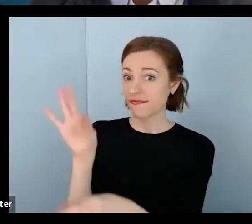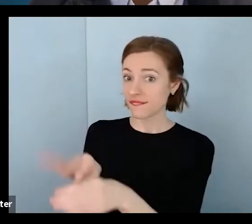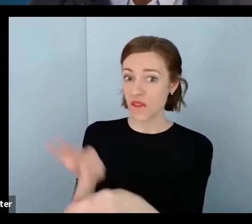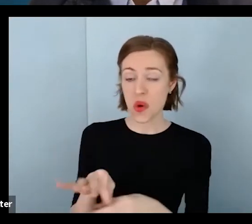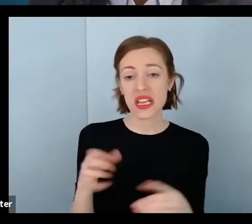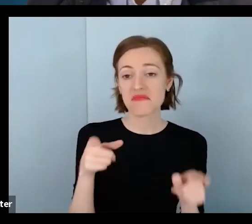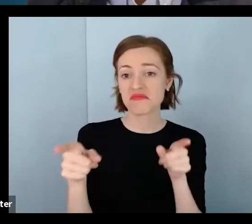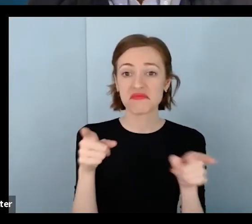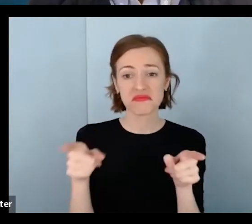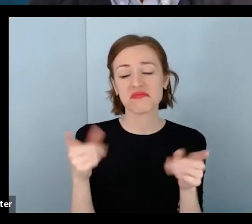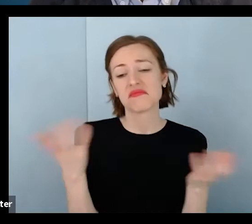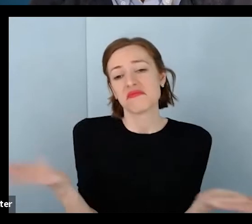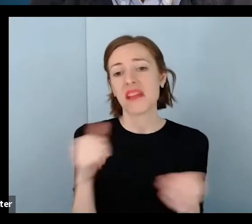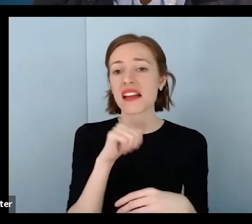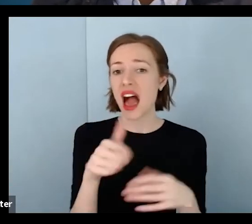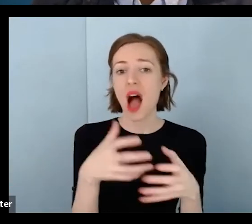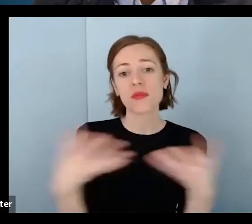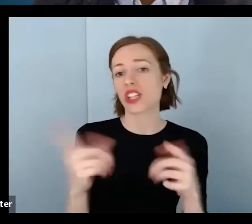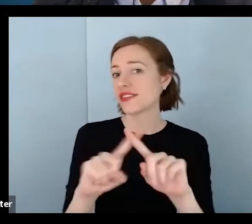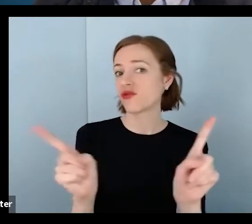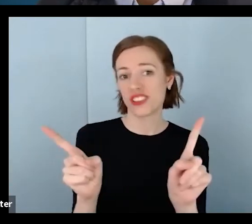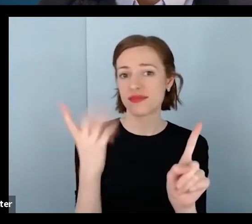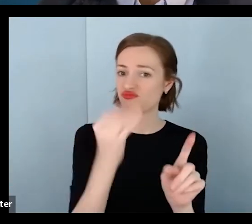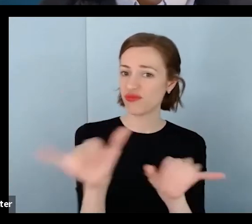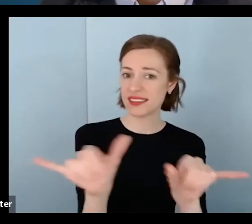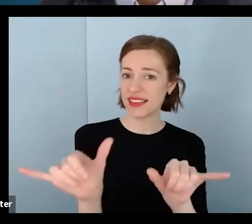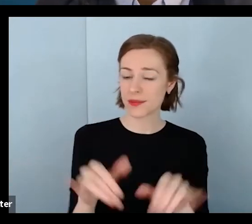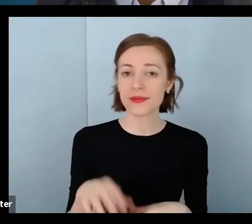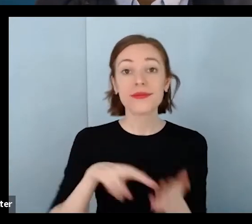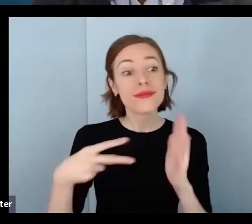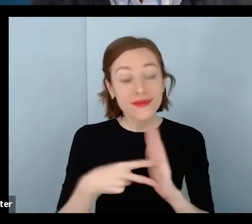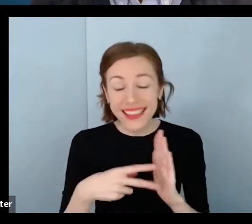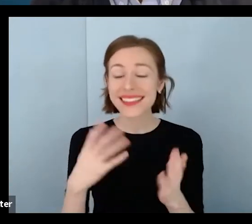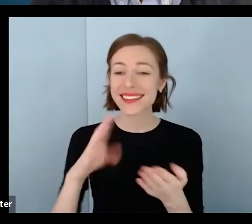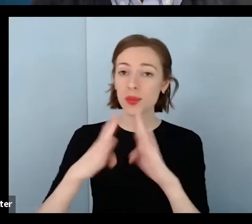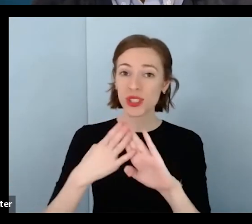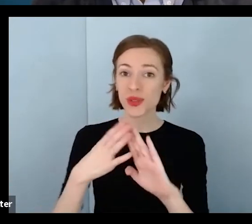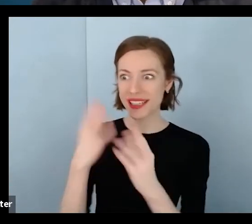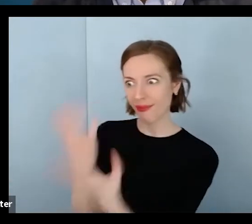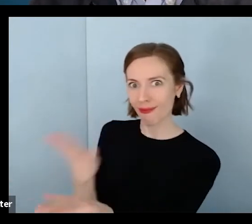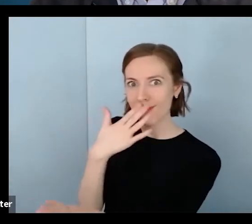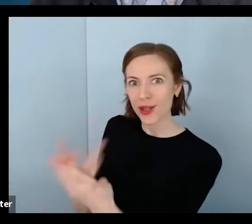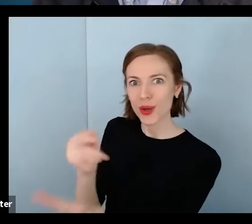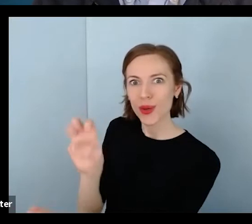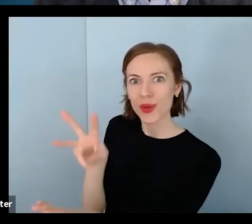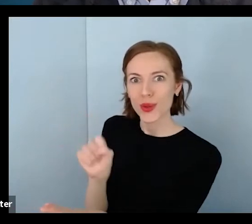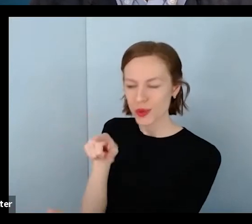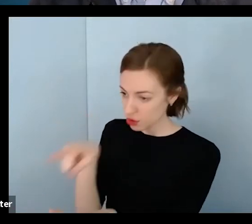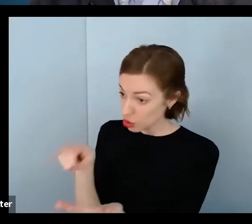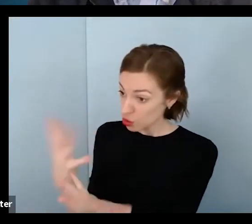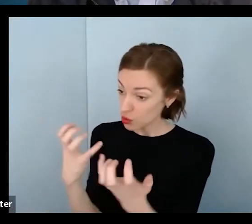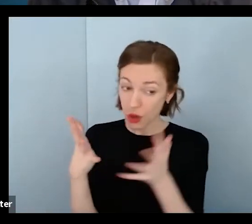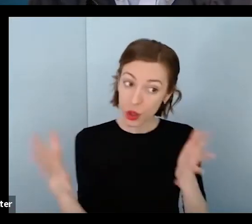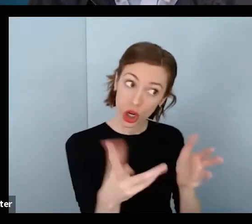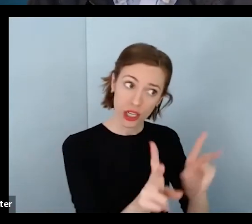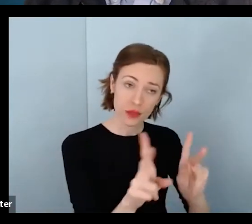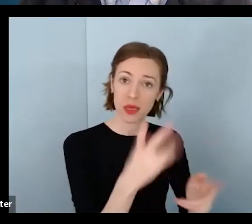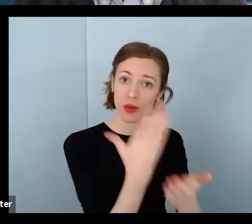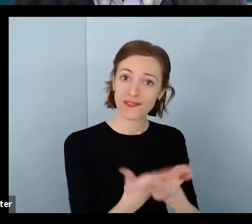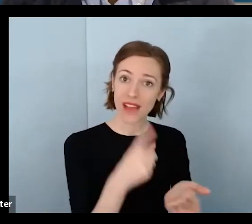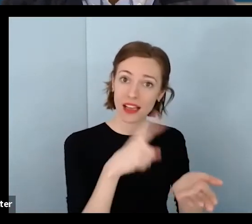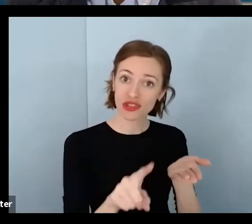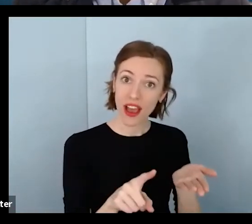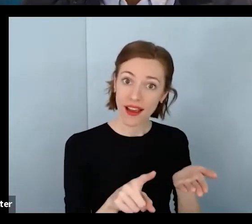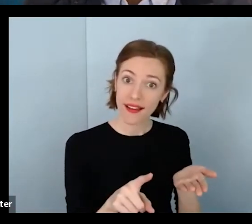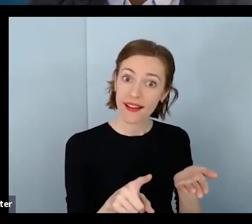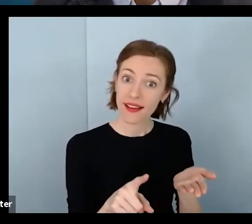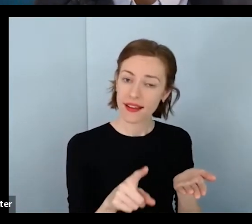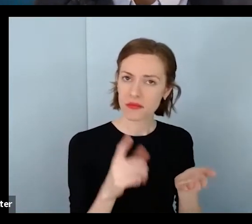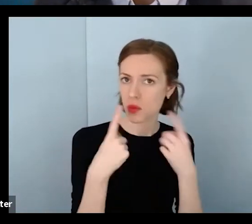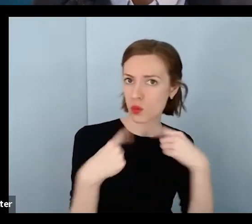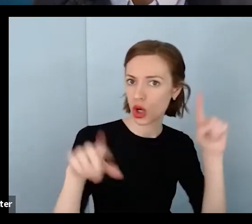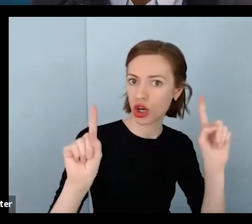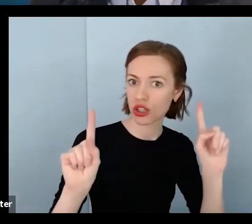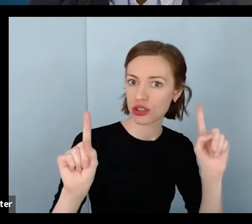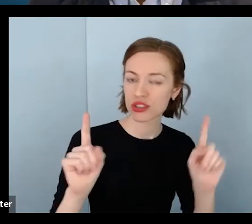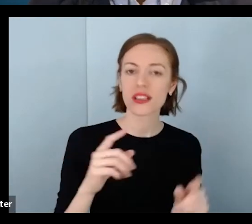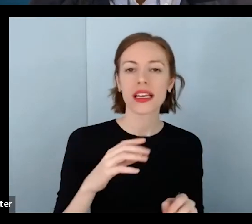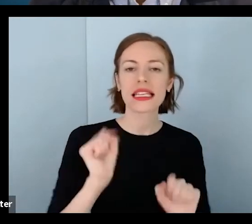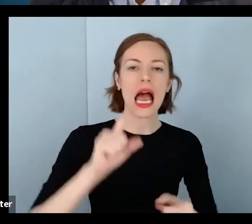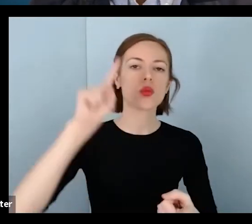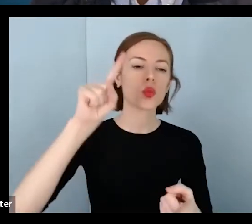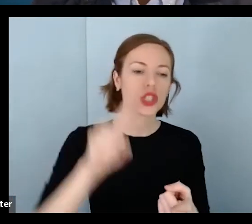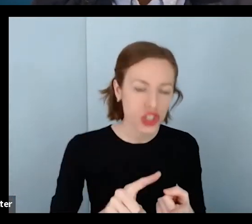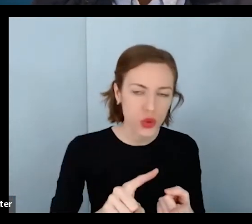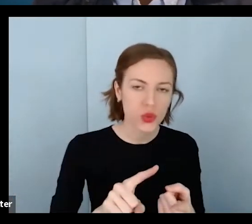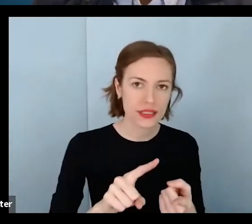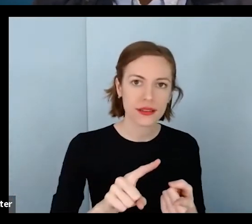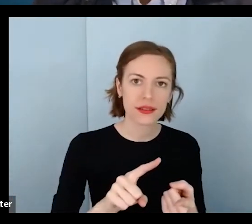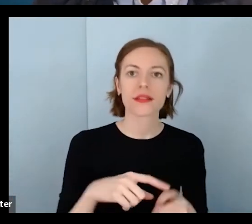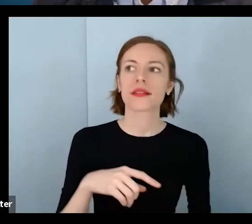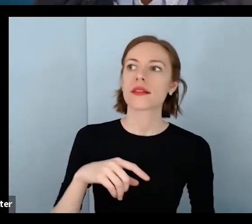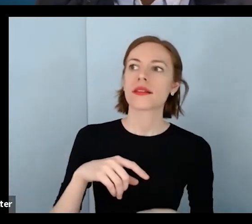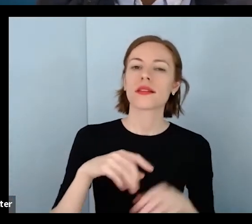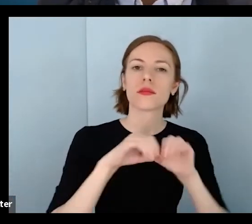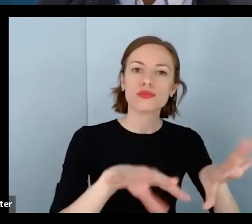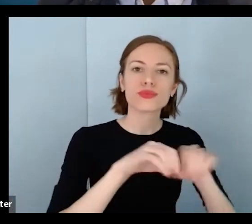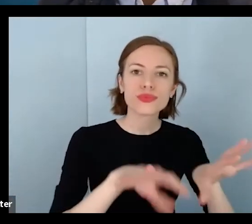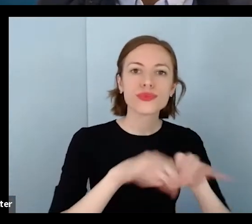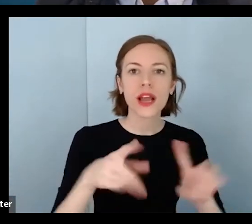So this is good news for the community, encouraging people to fact check articles influences them to do fact checking and could also reduce the spread of articles from unreliable sources by algorithms to based on this knowledge the community could make